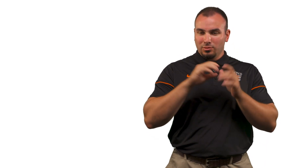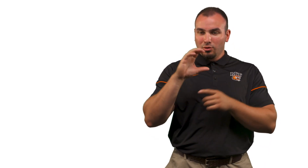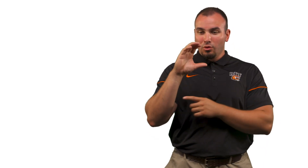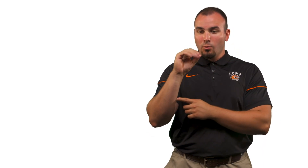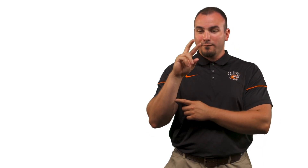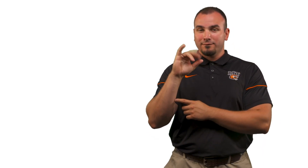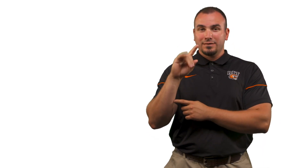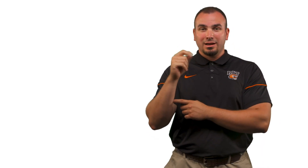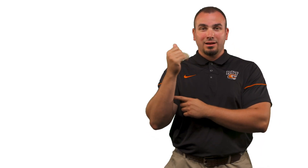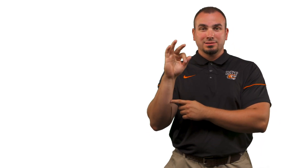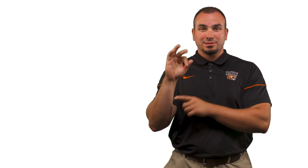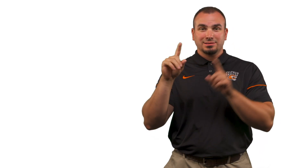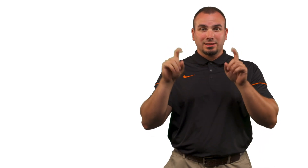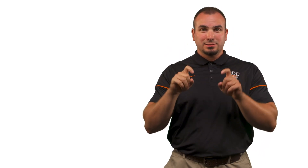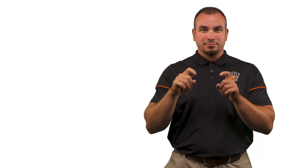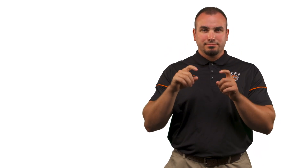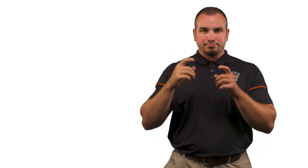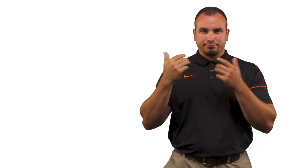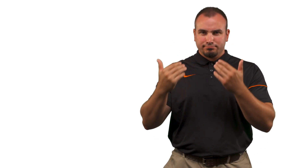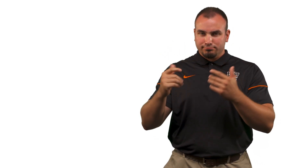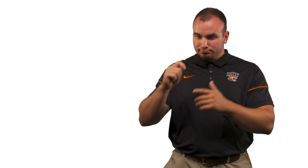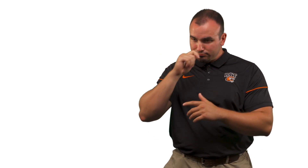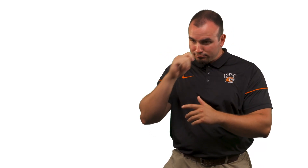COVID-19 test must be taken and results